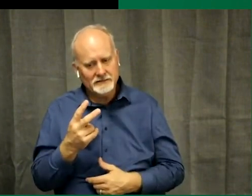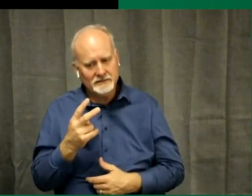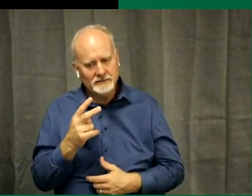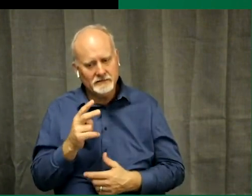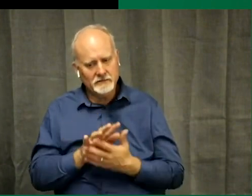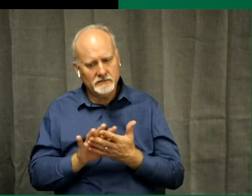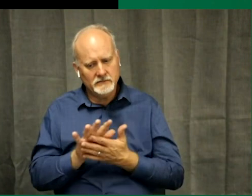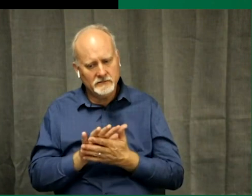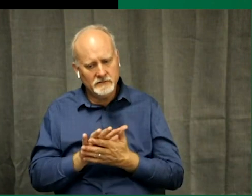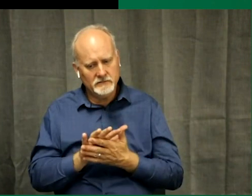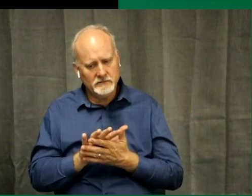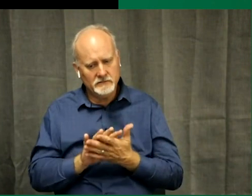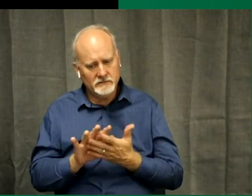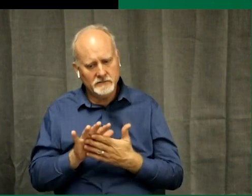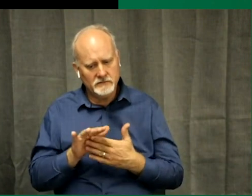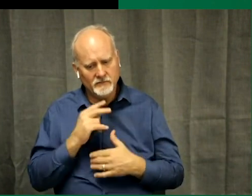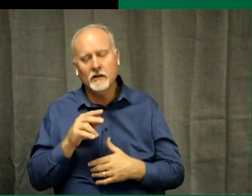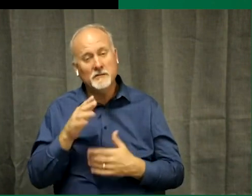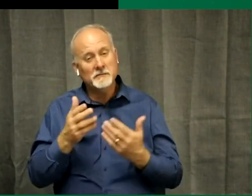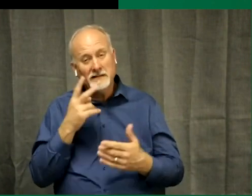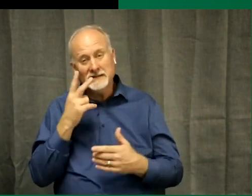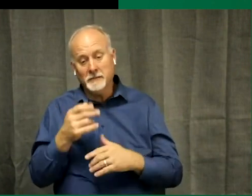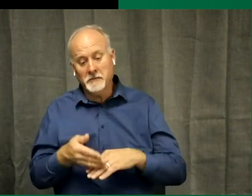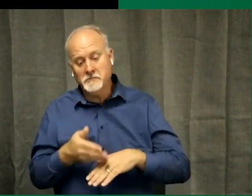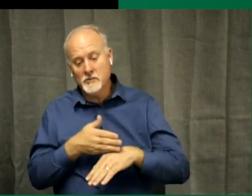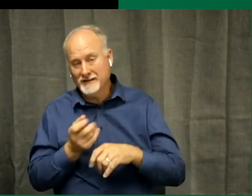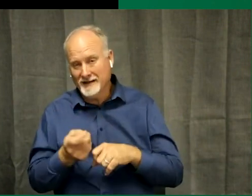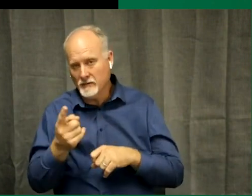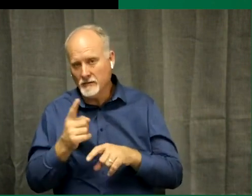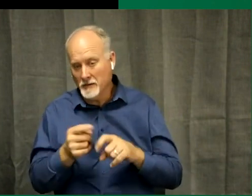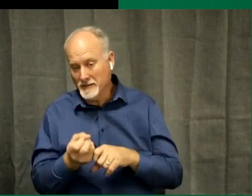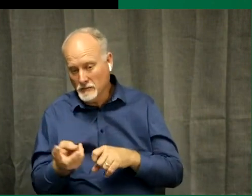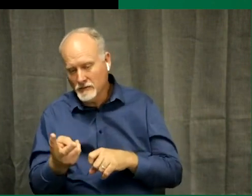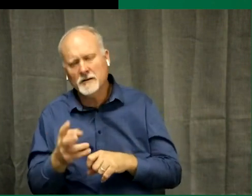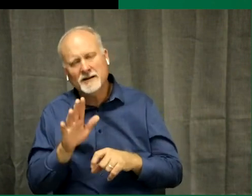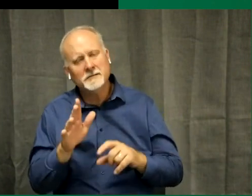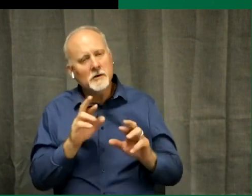after next year and maybe even before but let's just brace ourselves for the fact that